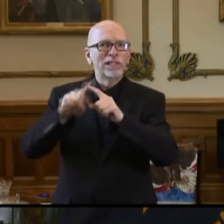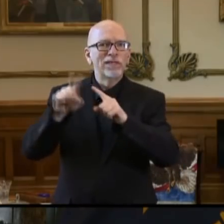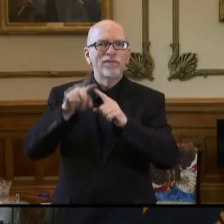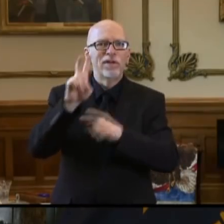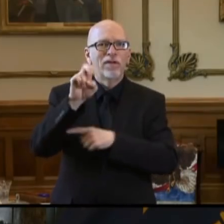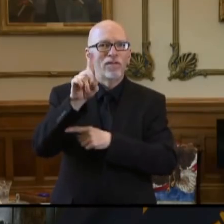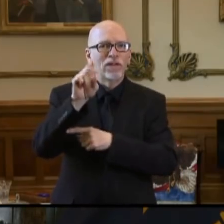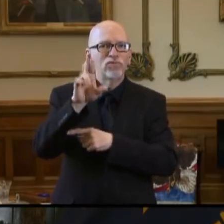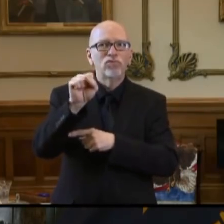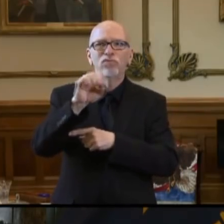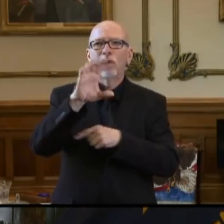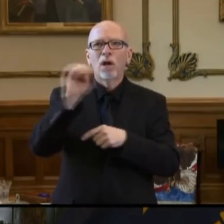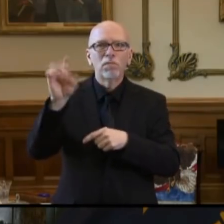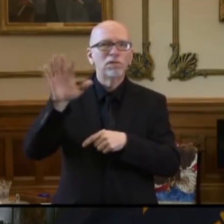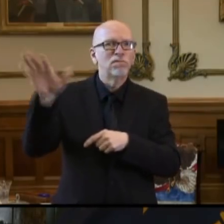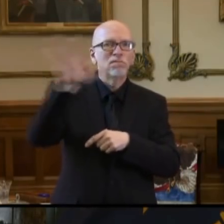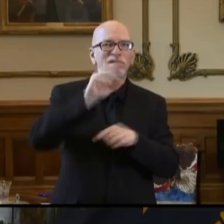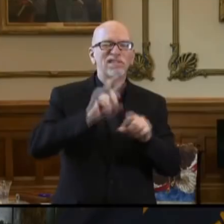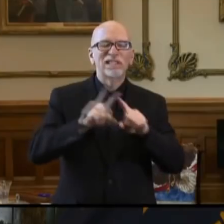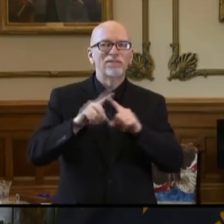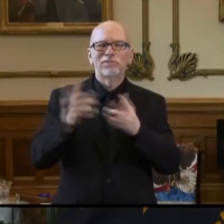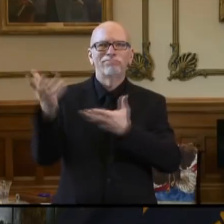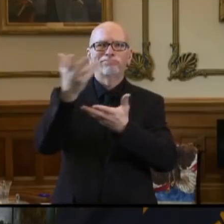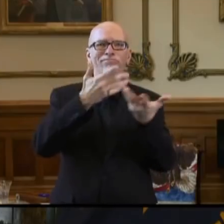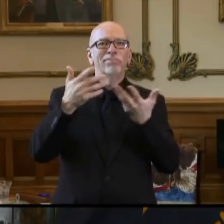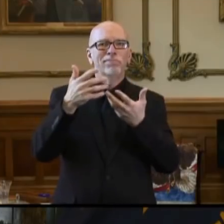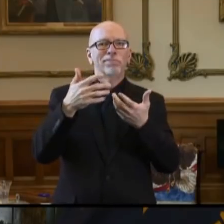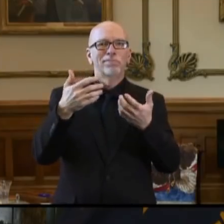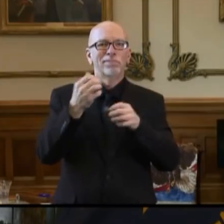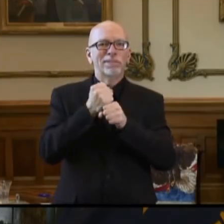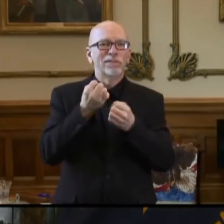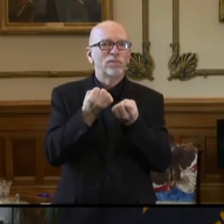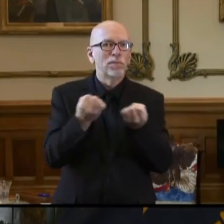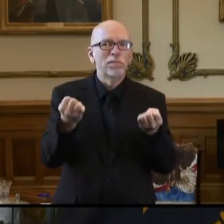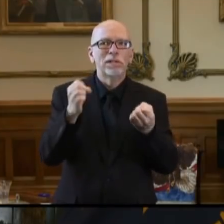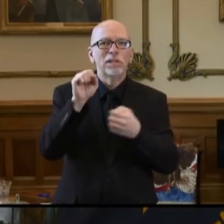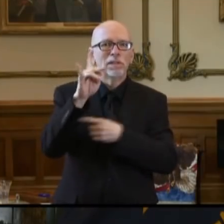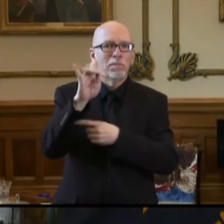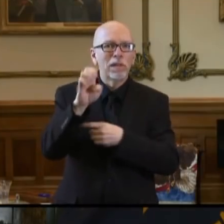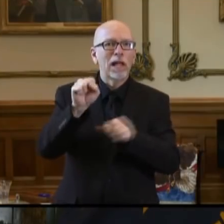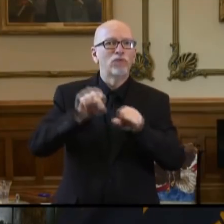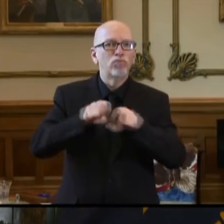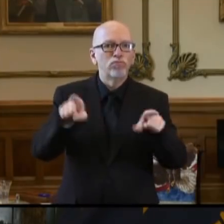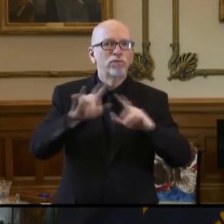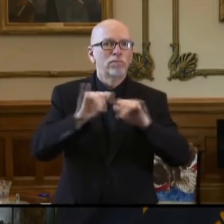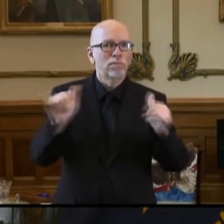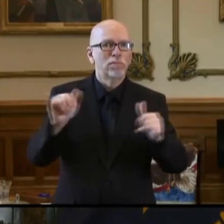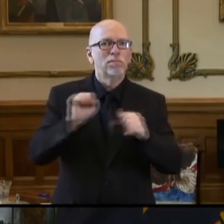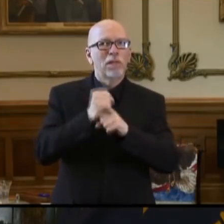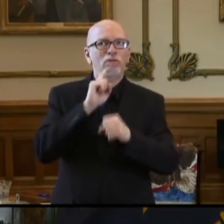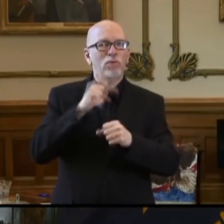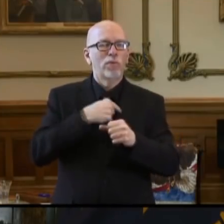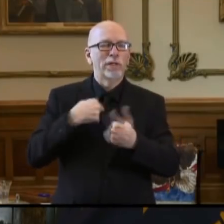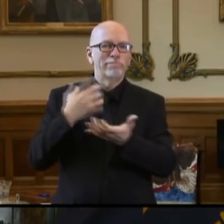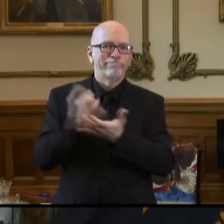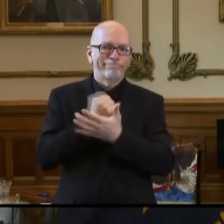WORKING HARD TO REACH OUT ACROSS THE COUNTRY AND PARTNER WITH VENDORS AND OTHERS AND ALL